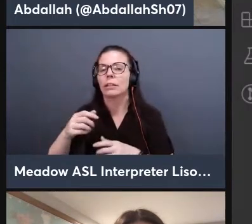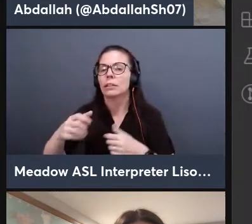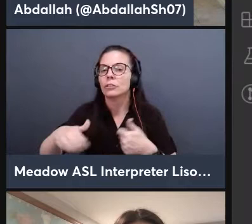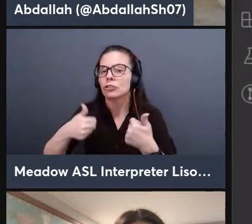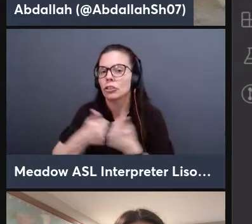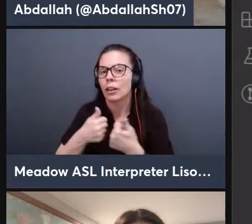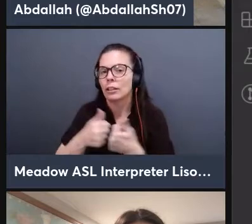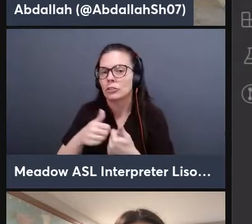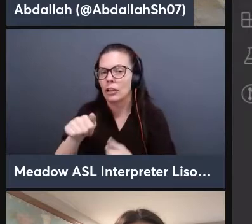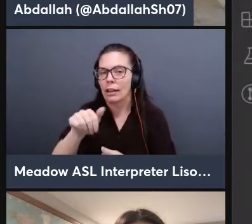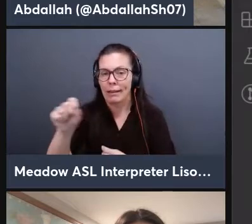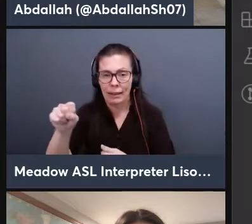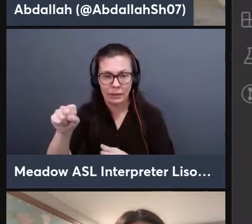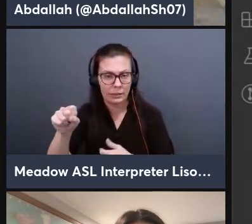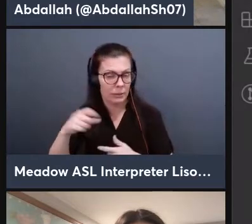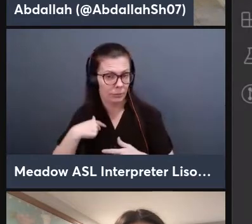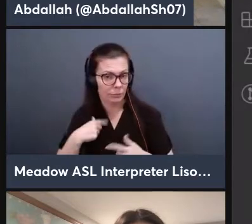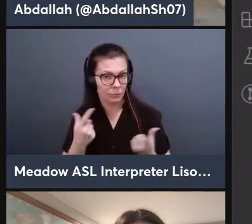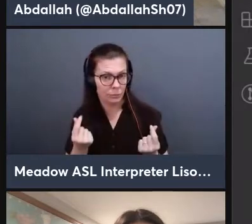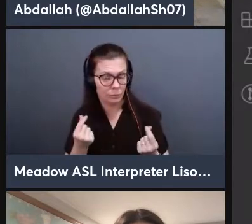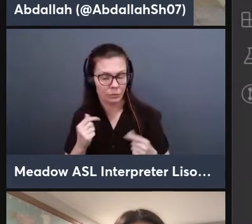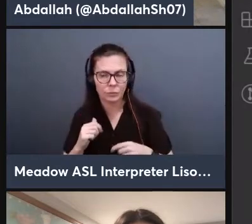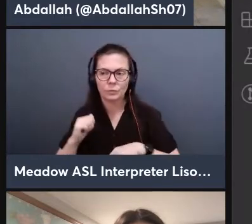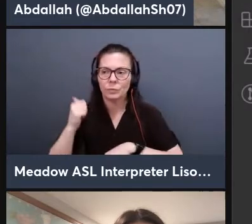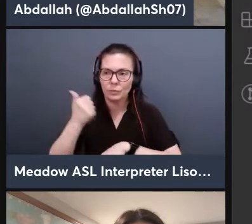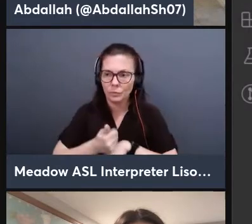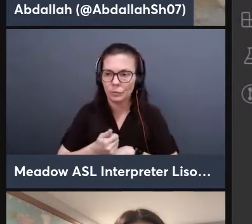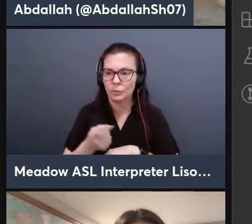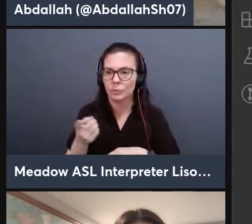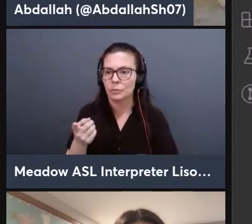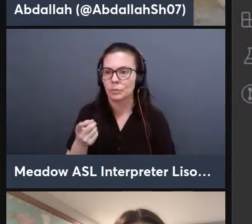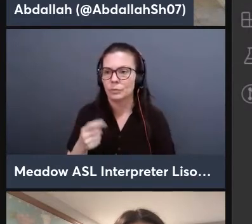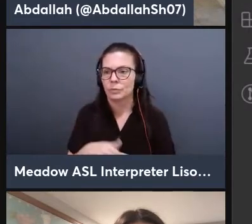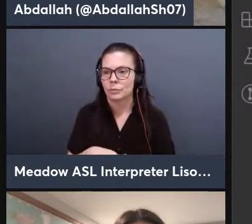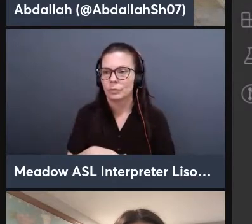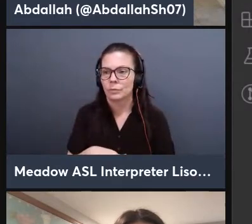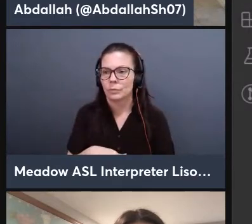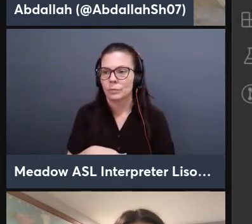I'm going to set up my SES resource,